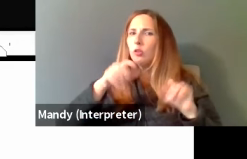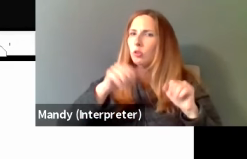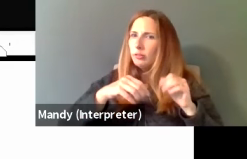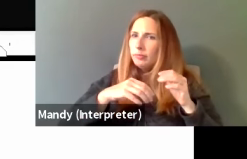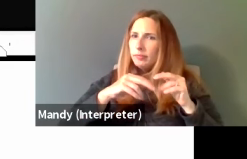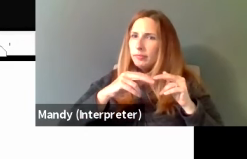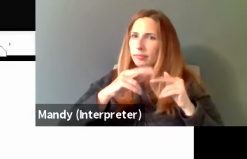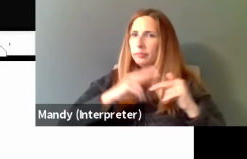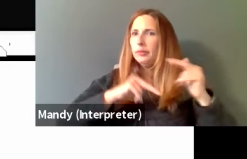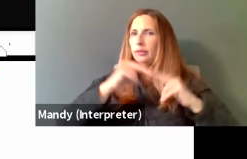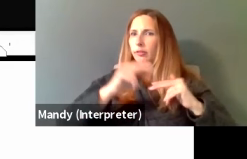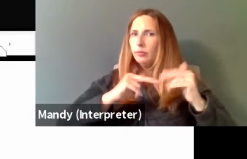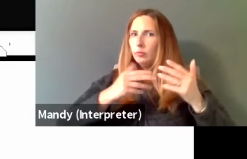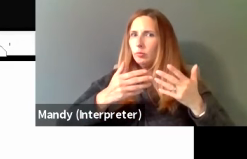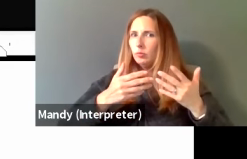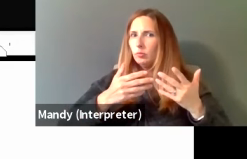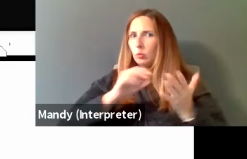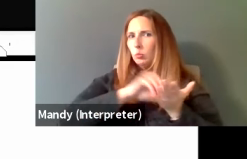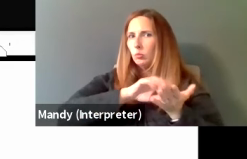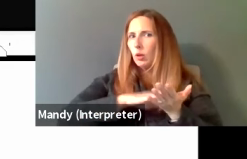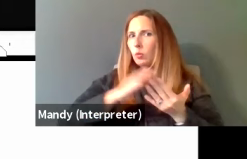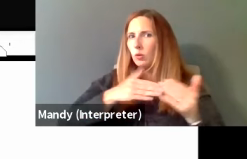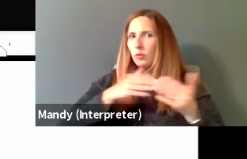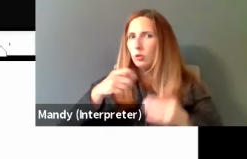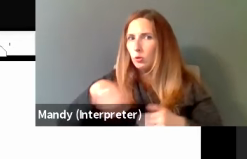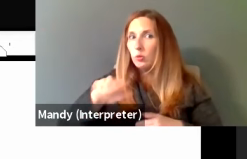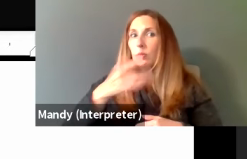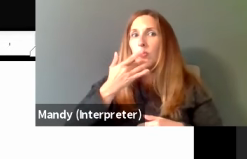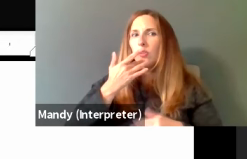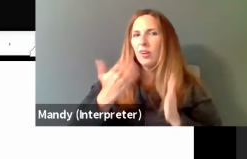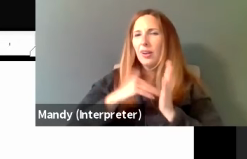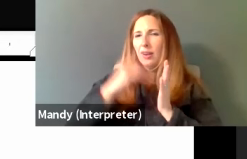So, and again, that's for marketing materials,